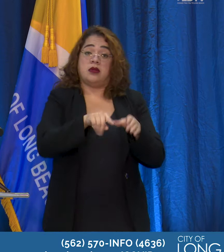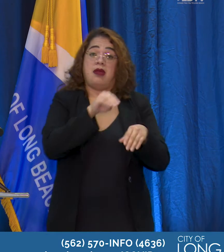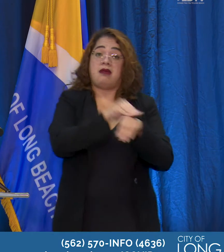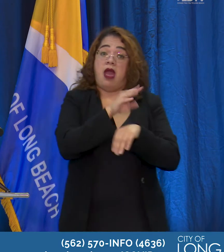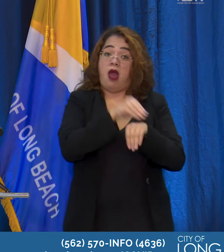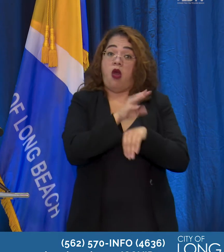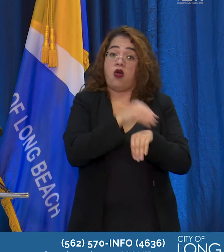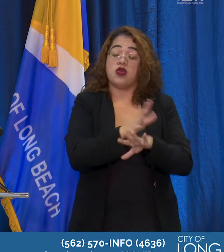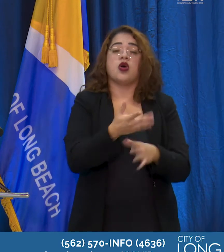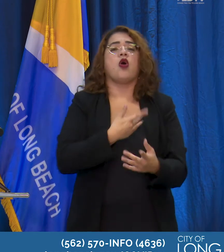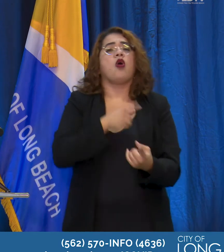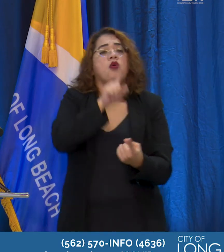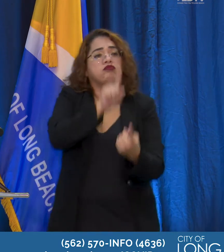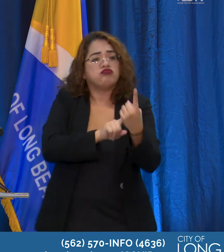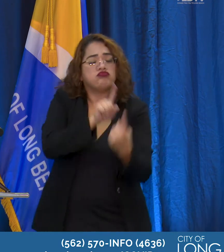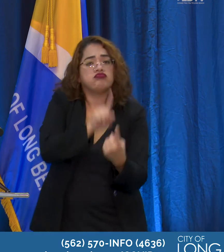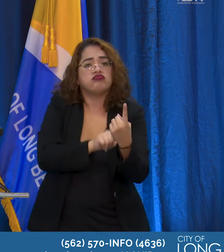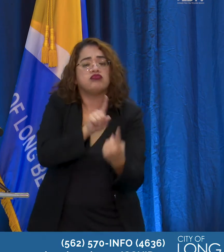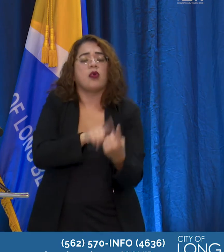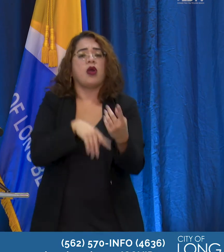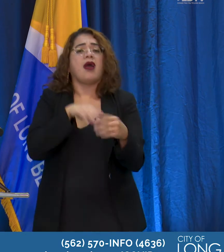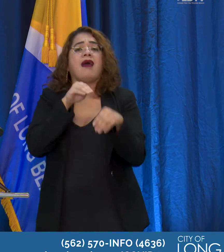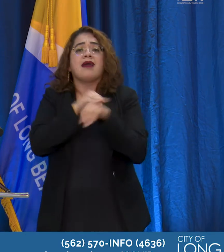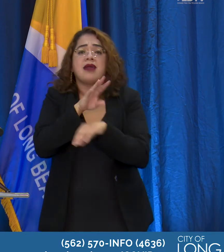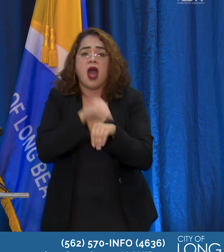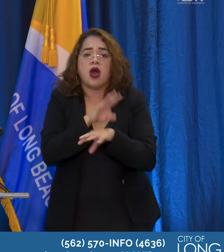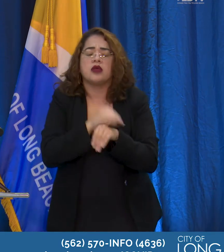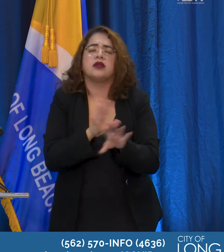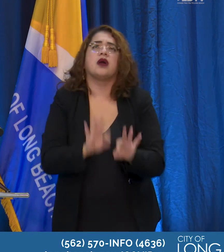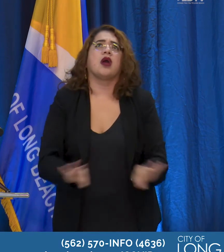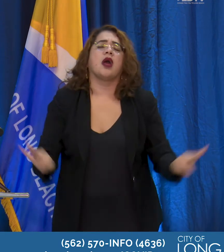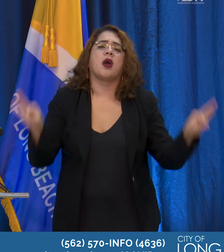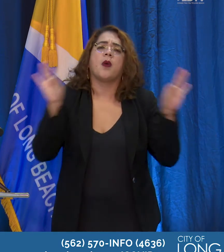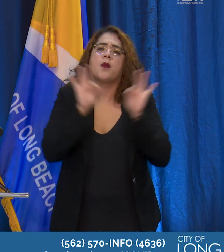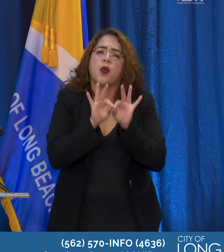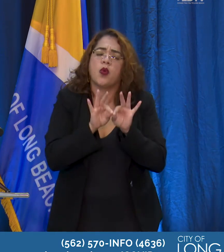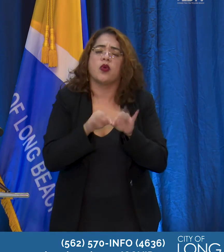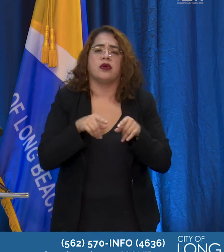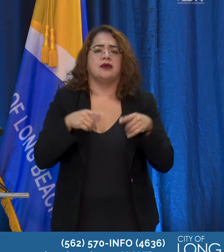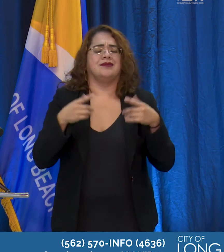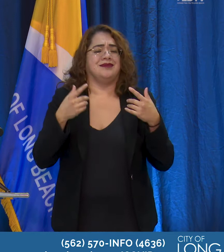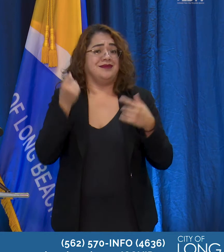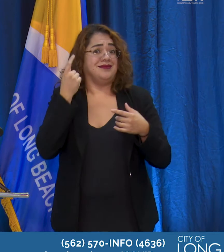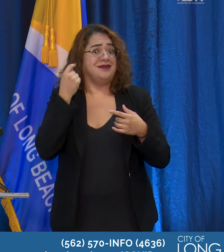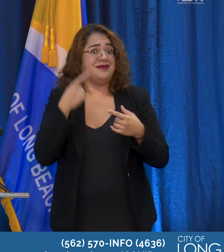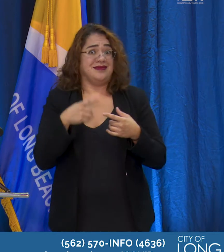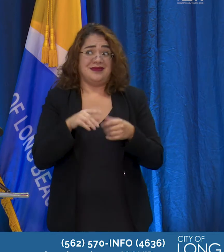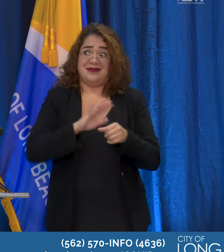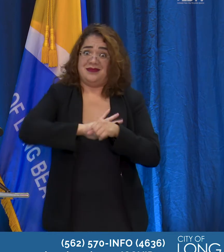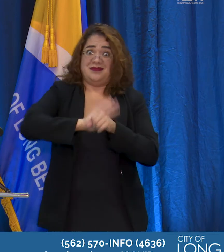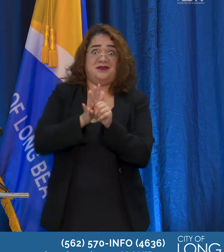in helping individuals fight suicidal thoughts and behavior especially during, during this COVID-19 pandemic.